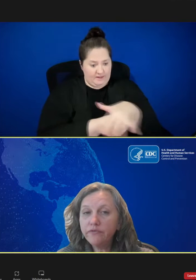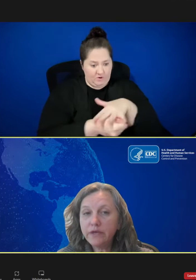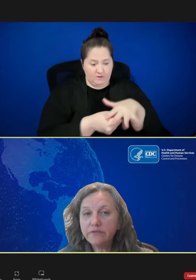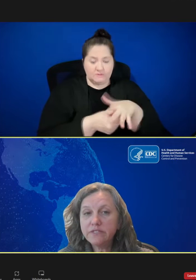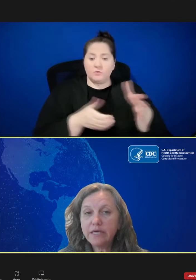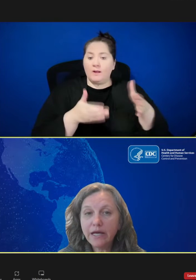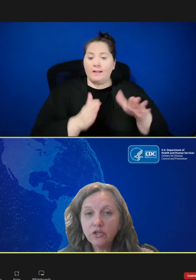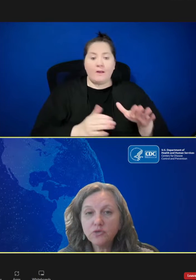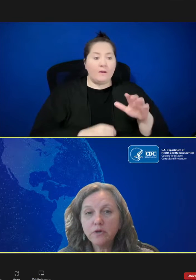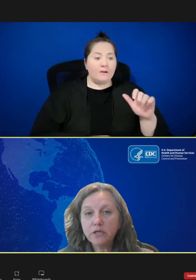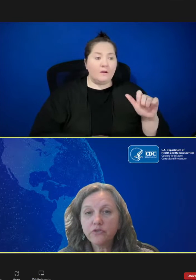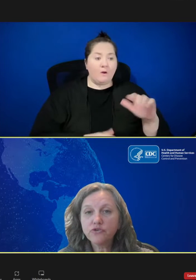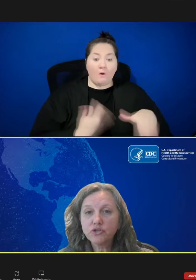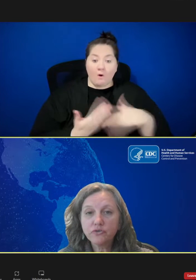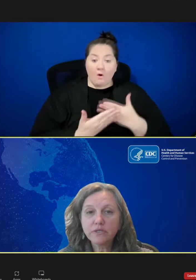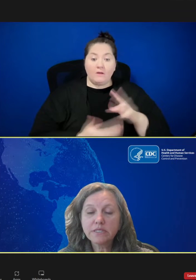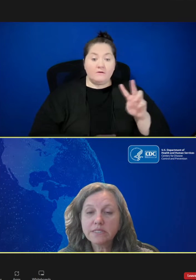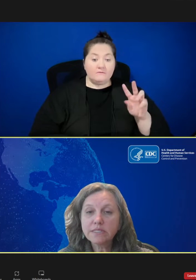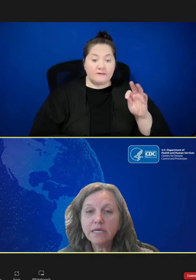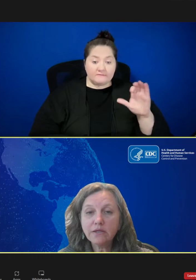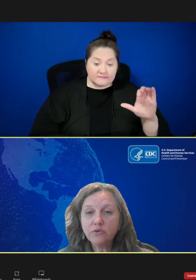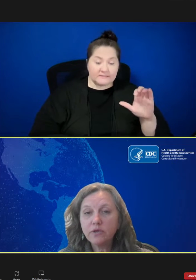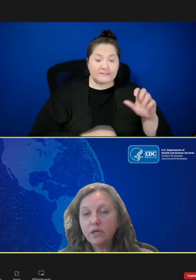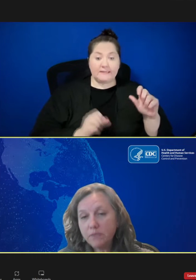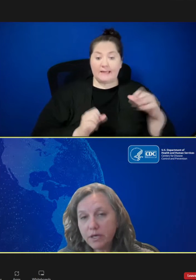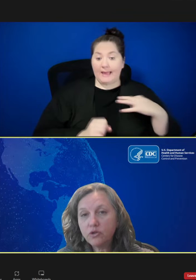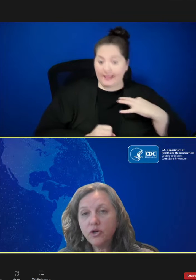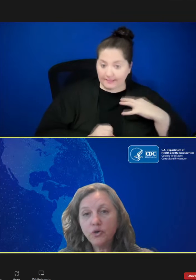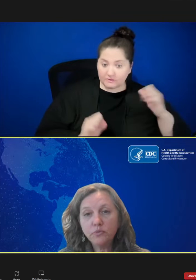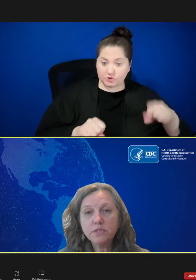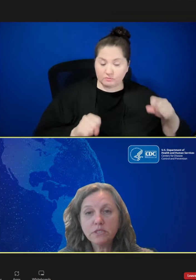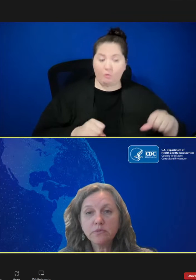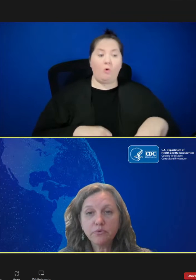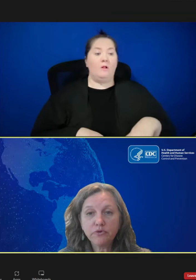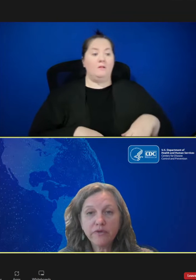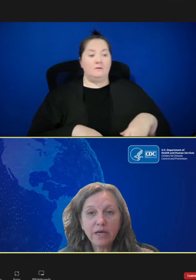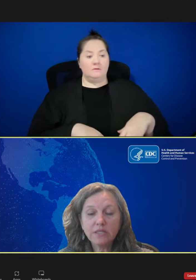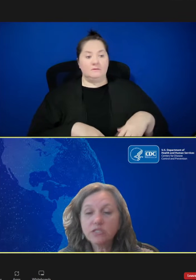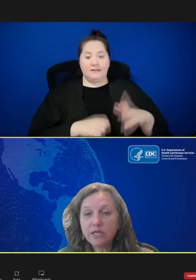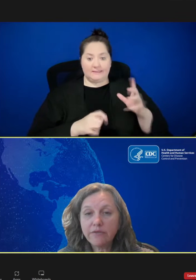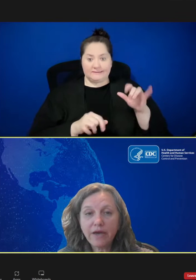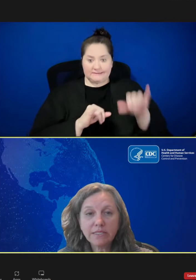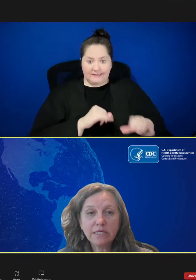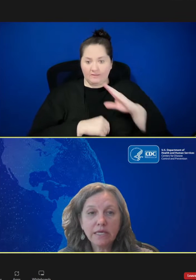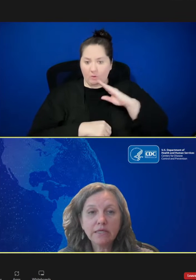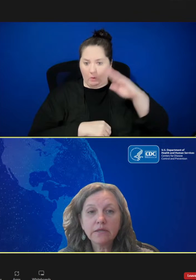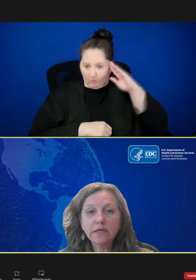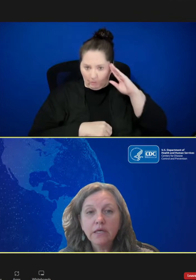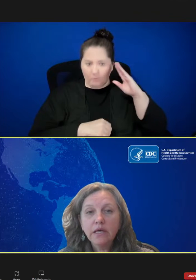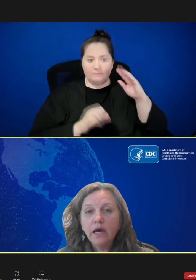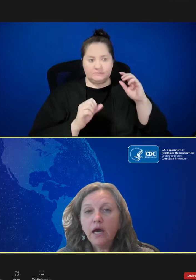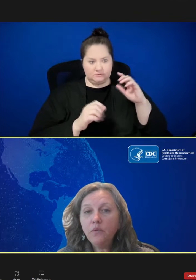VFC eligible and other children to stay in their medical homes to provide -- to get vaccinated.